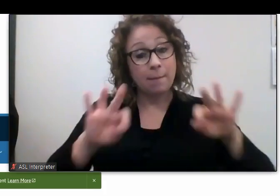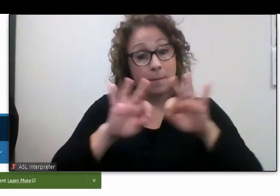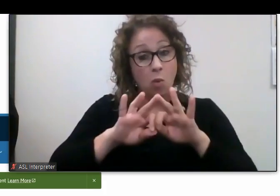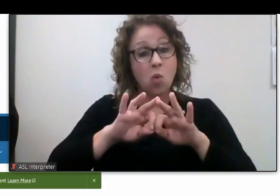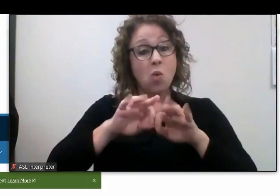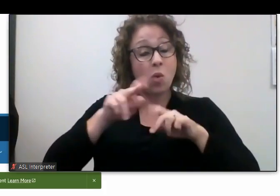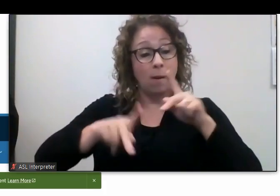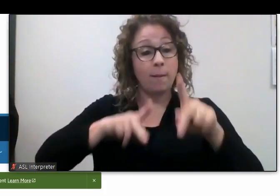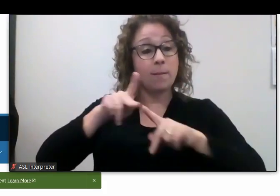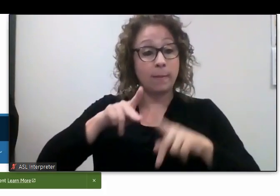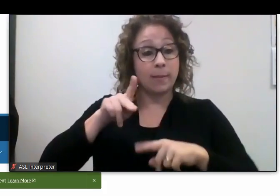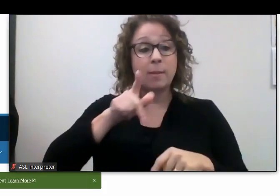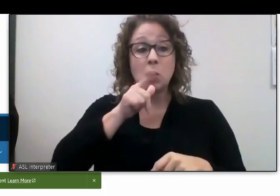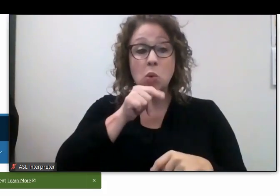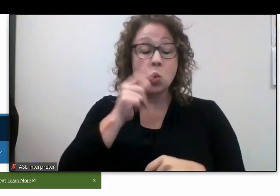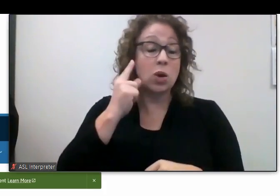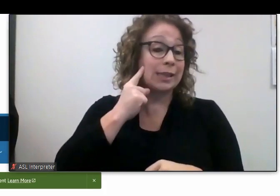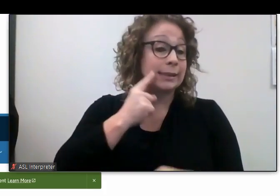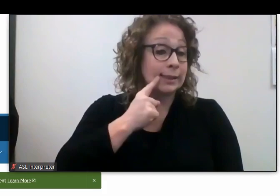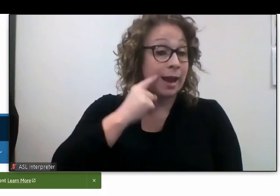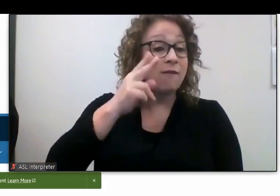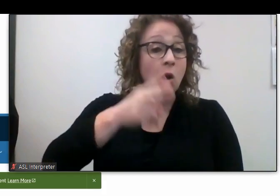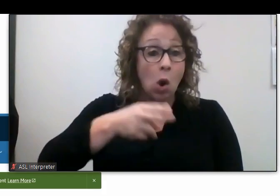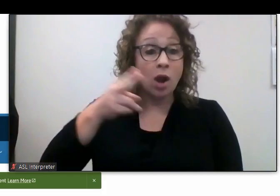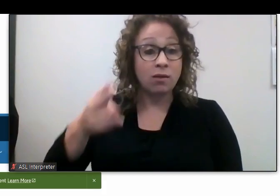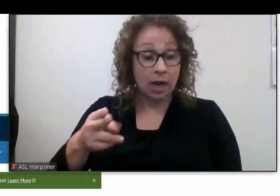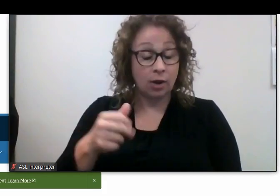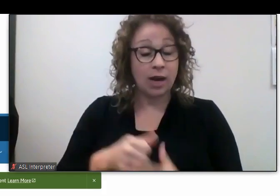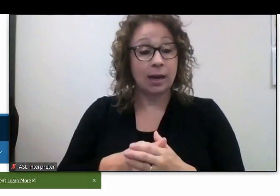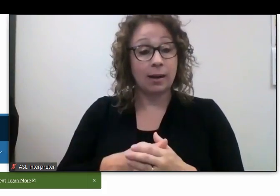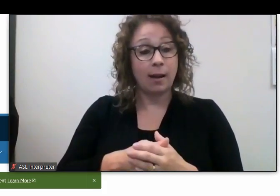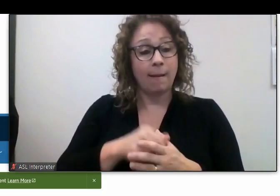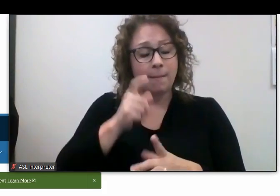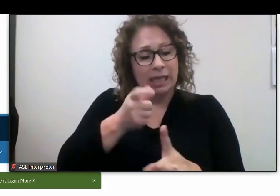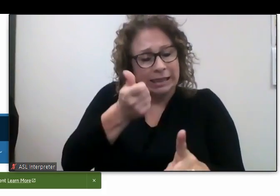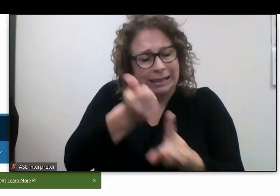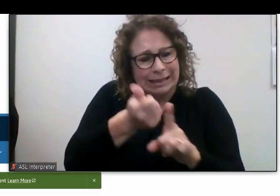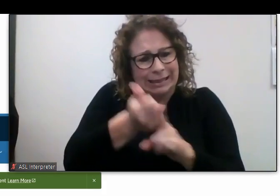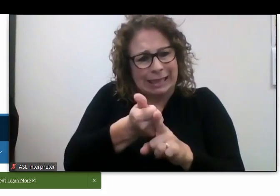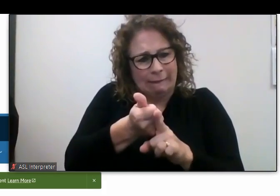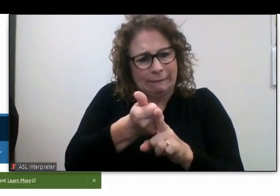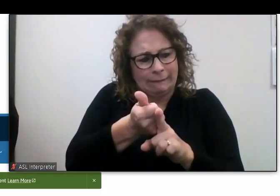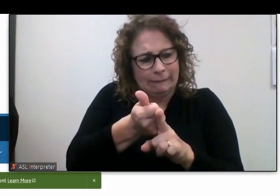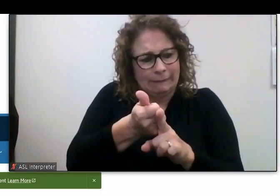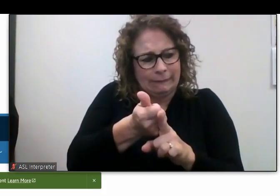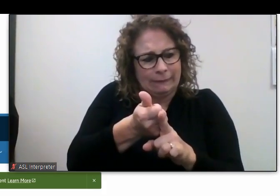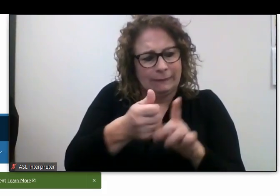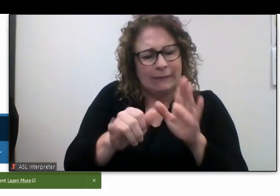who are deaf and hard of hearing to self identify and request accommodations.